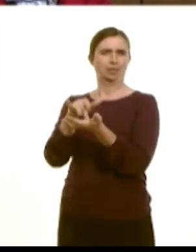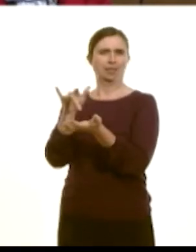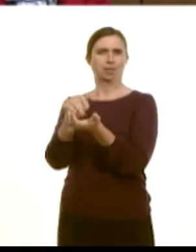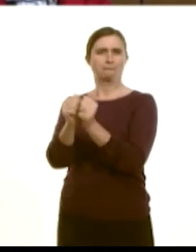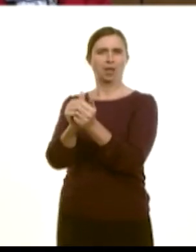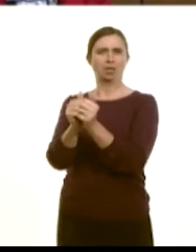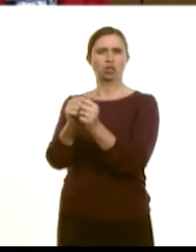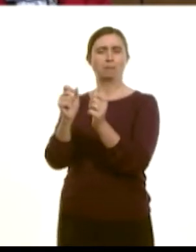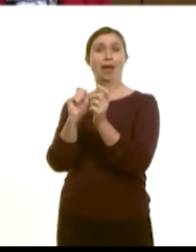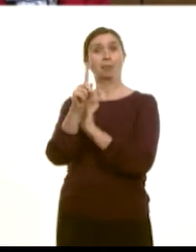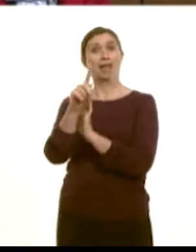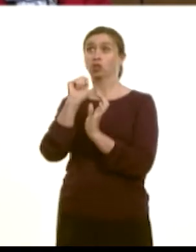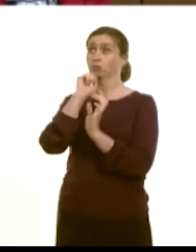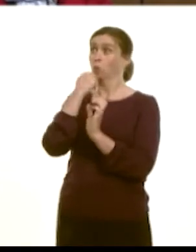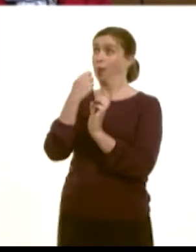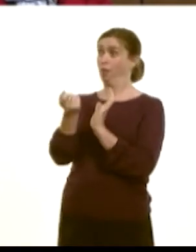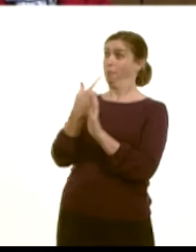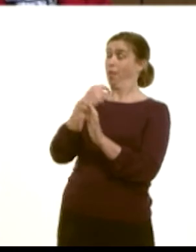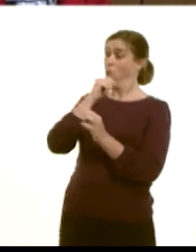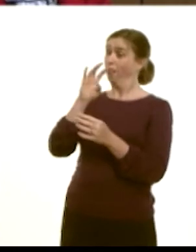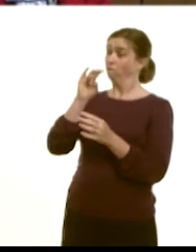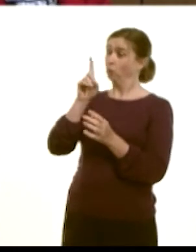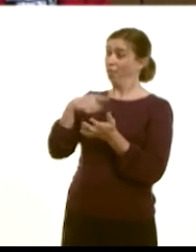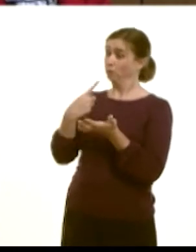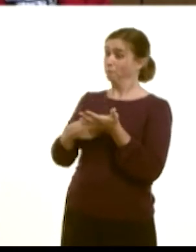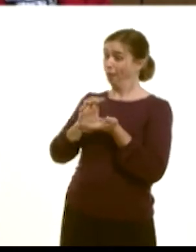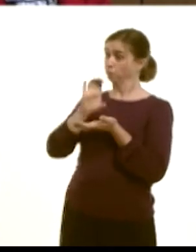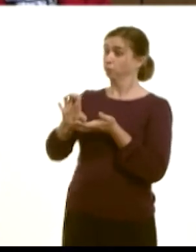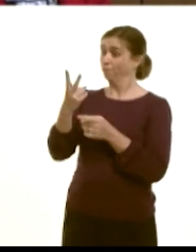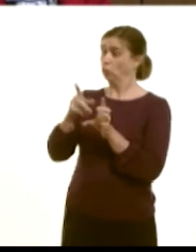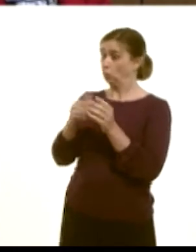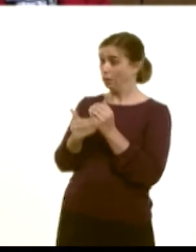will receive £40,000 over the next two years to enhance its marketing and promotion, and